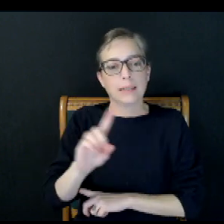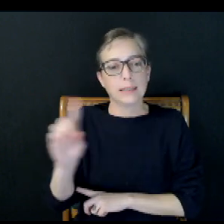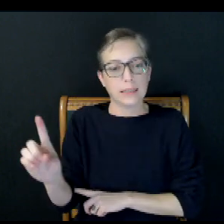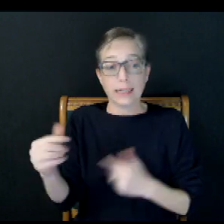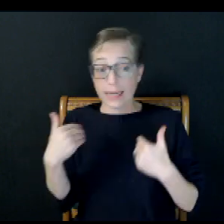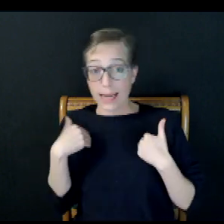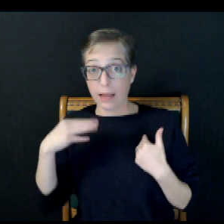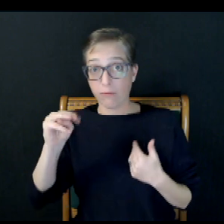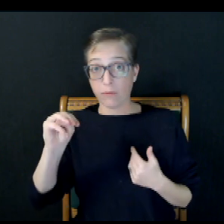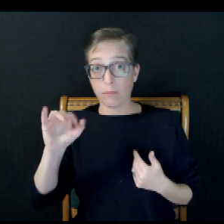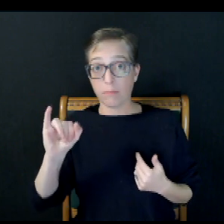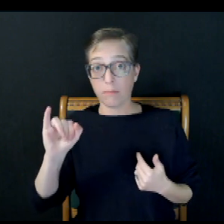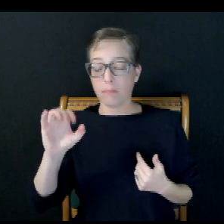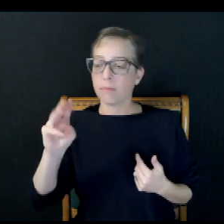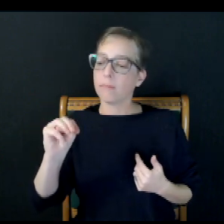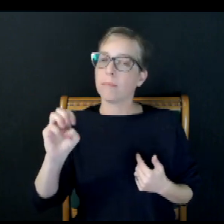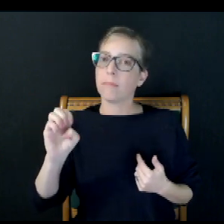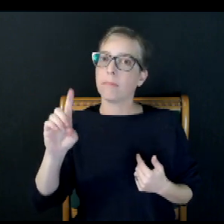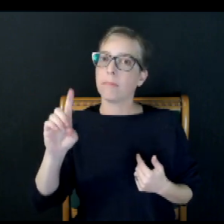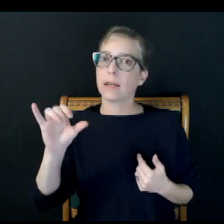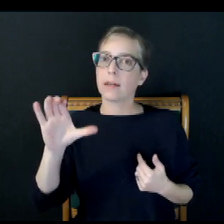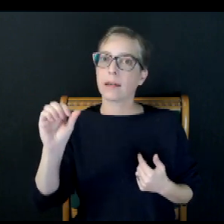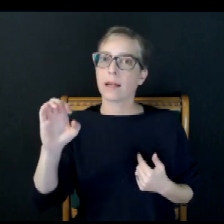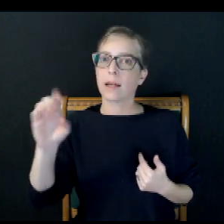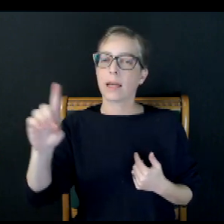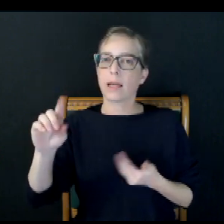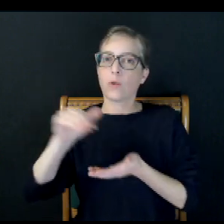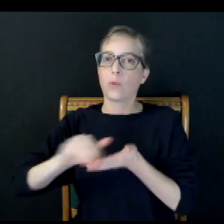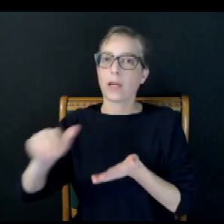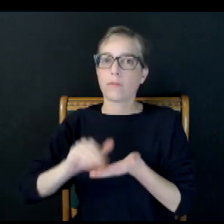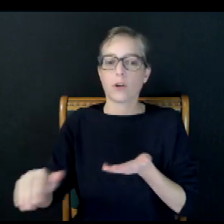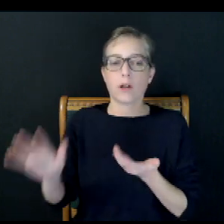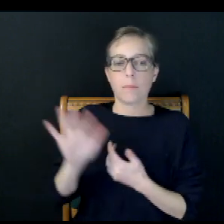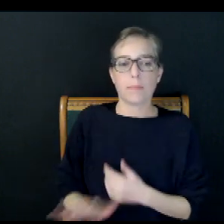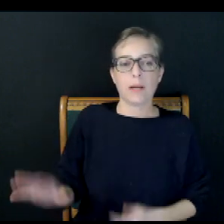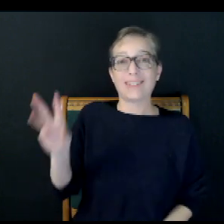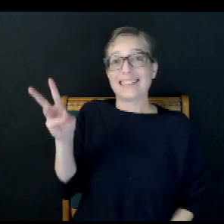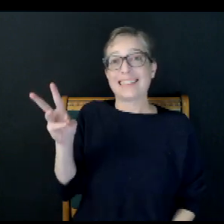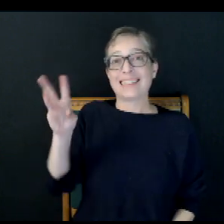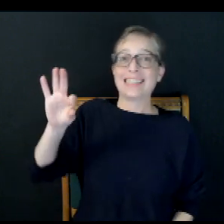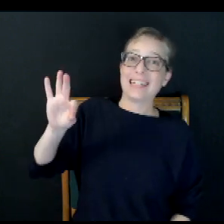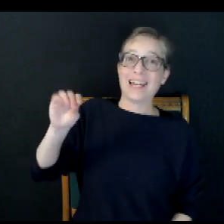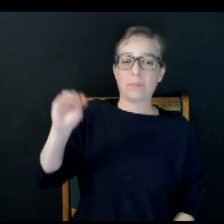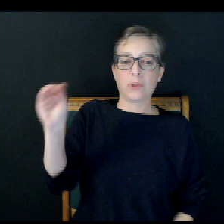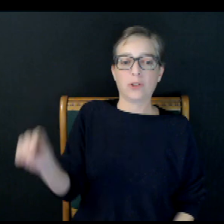around 69% are beneficiaries of the comprehensive waiver program